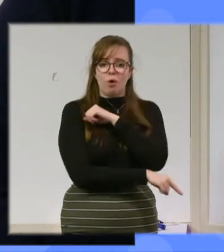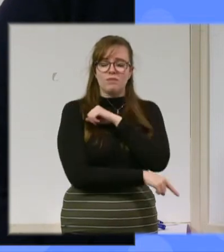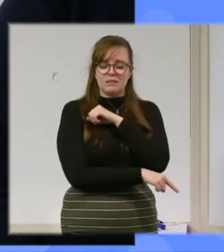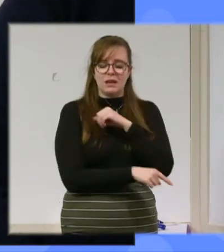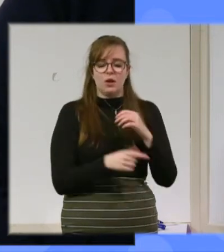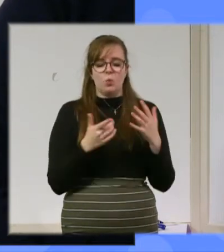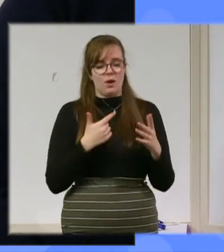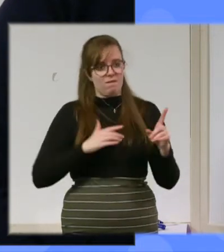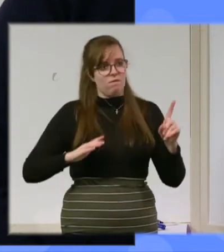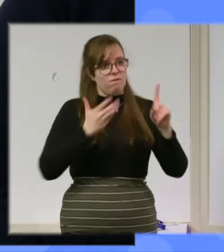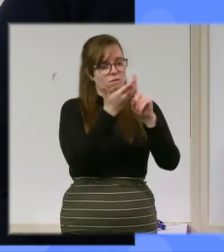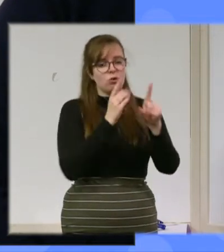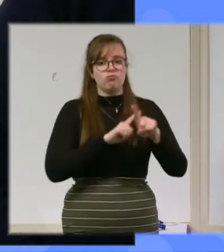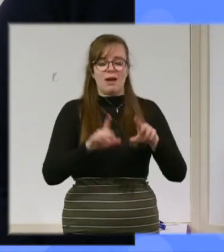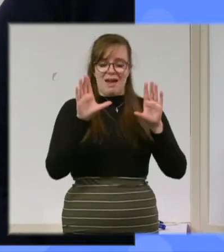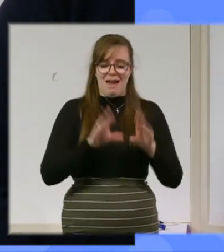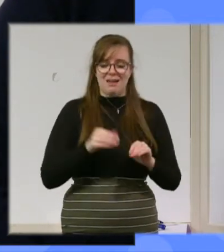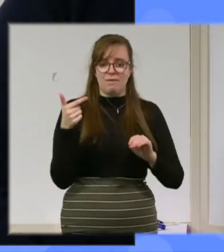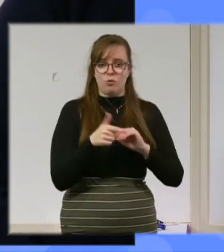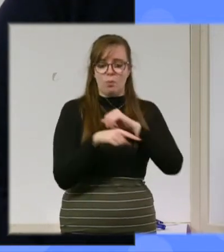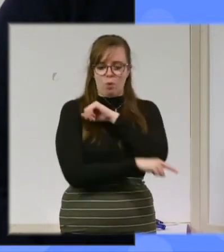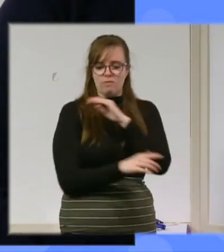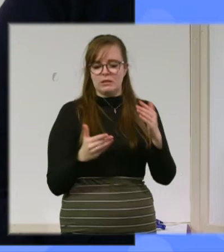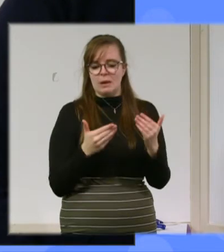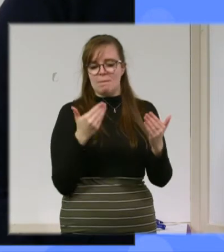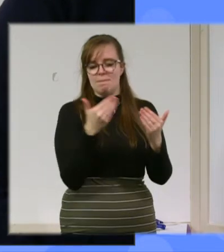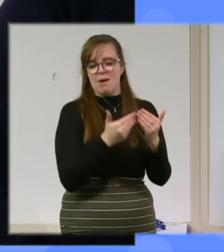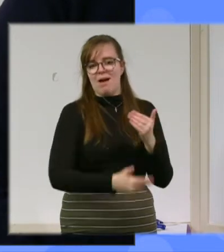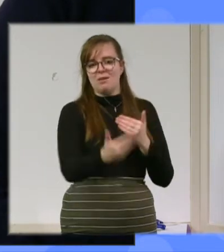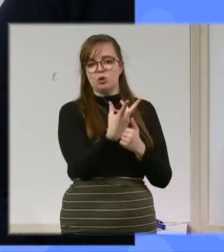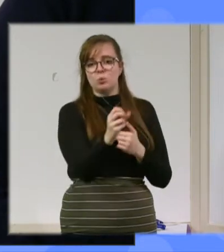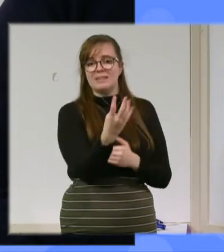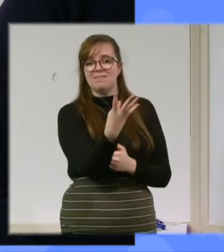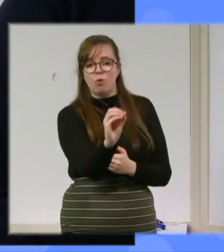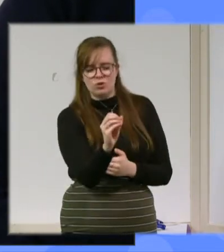ambition to end fuel poverty by 2040 that fuels our long way off but the